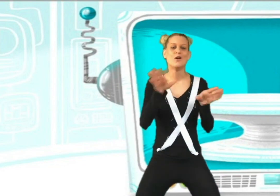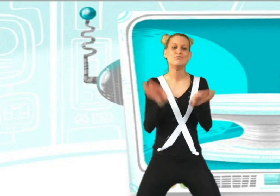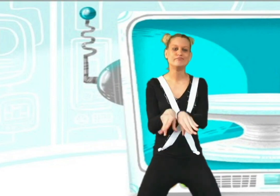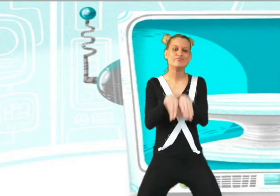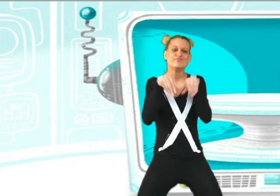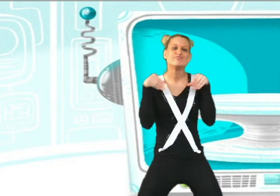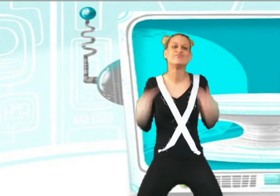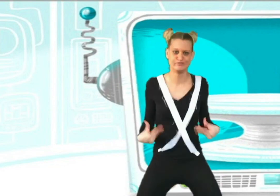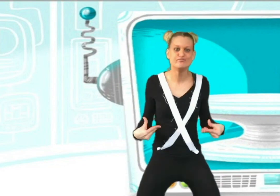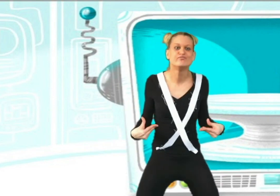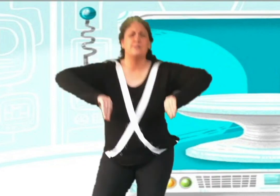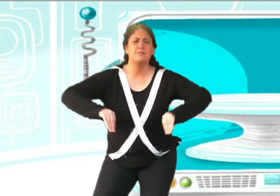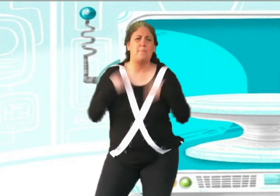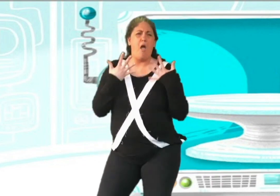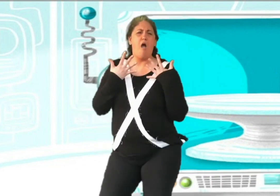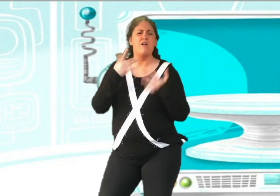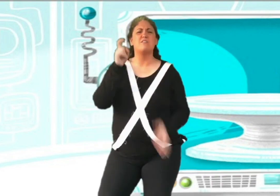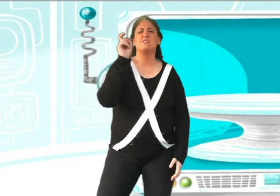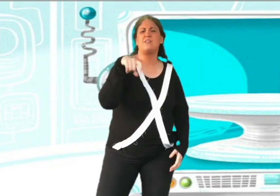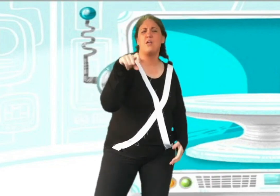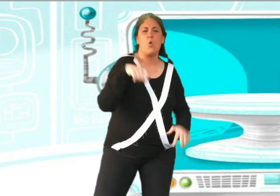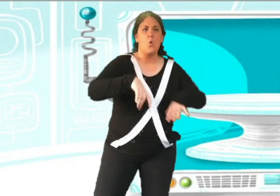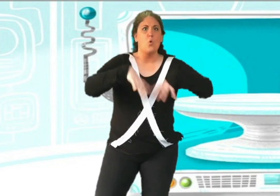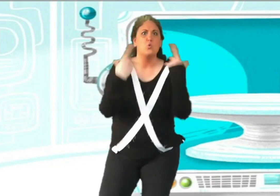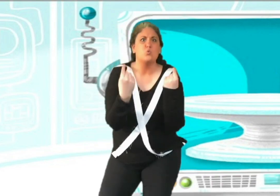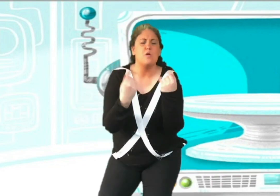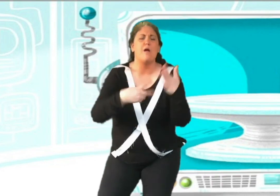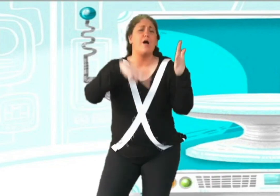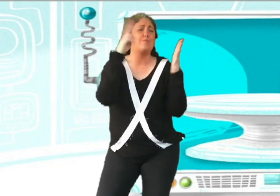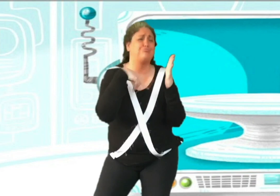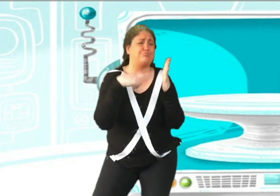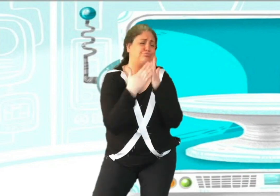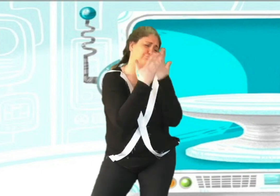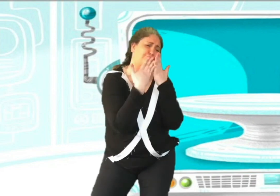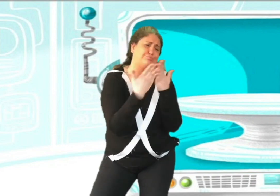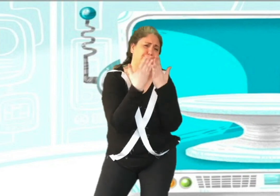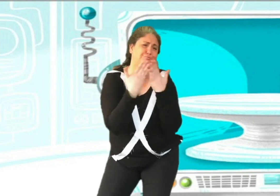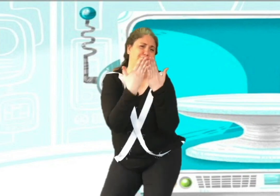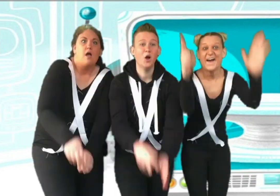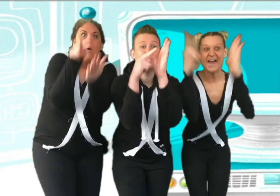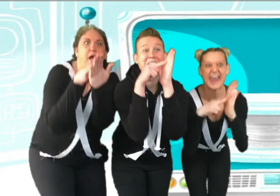They’ll now begin to feel the need Of having something good to read.